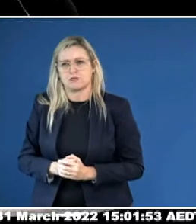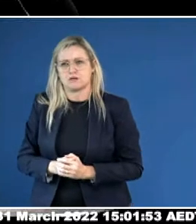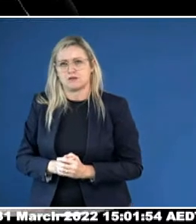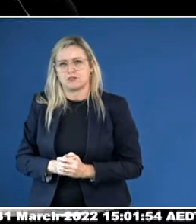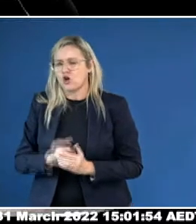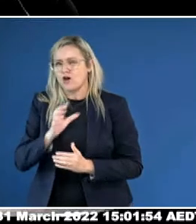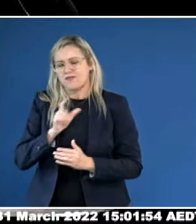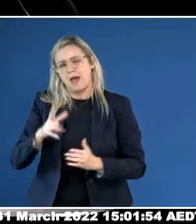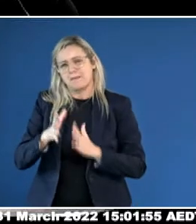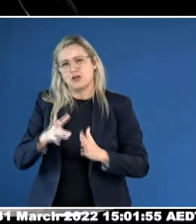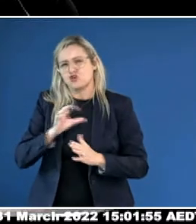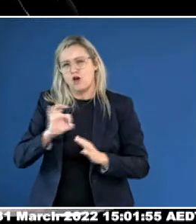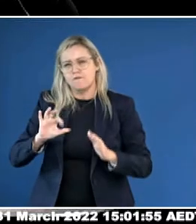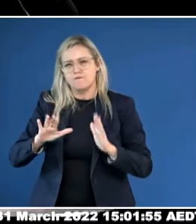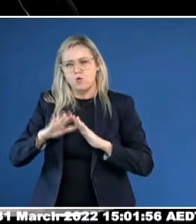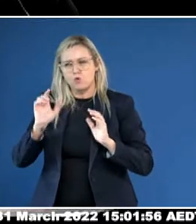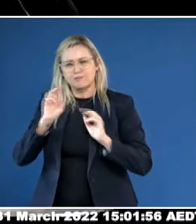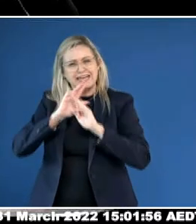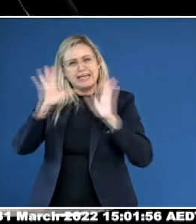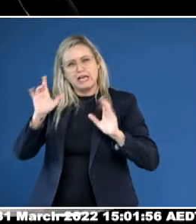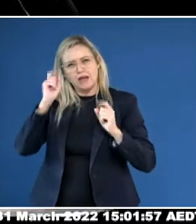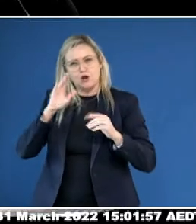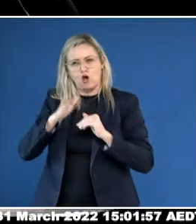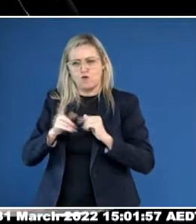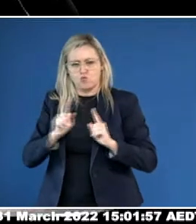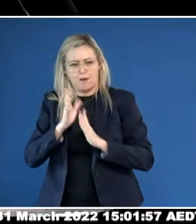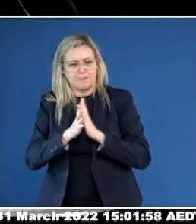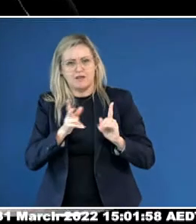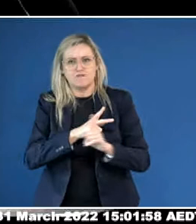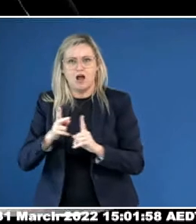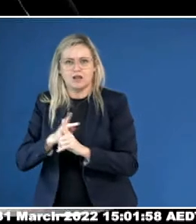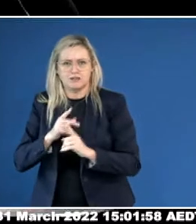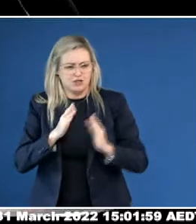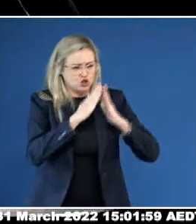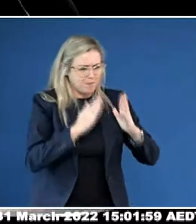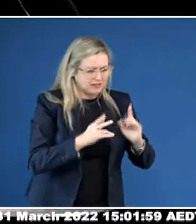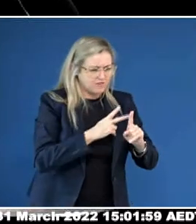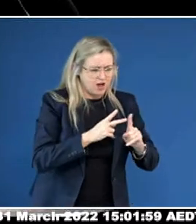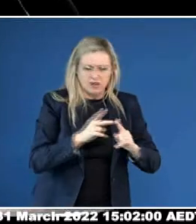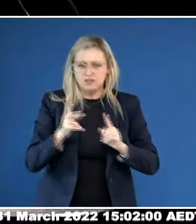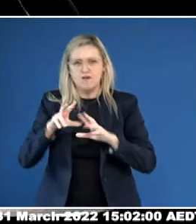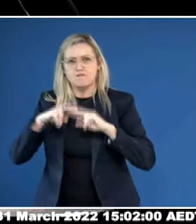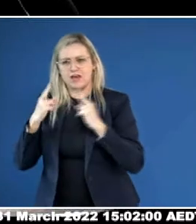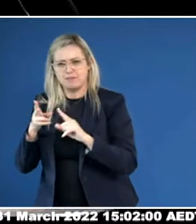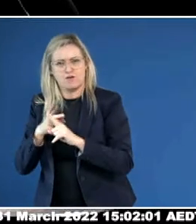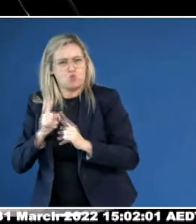The multiple forms of violence that we experience are not well understood. And so, yes, we are often excluded.